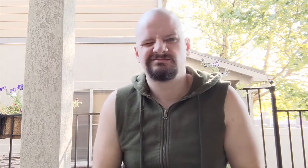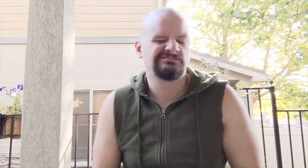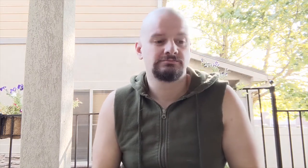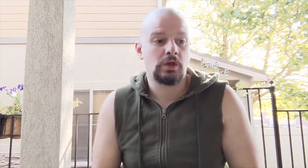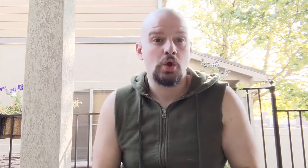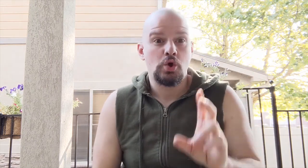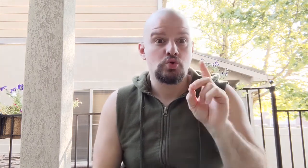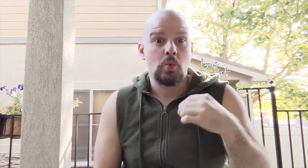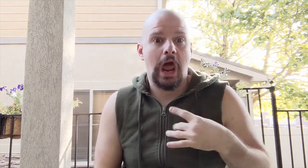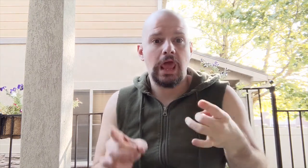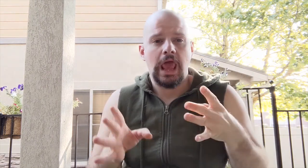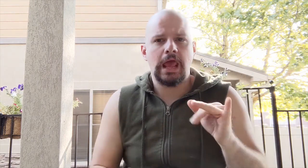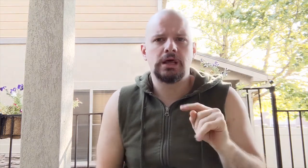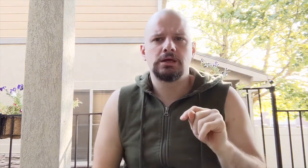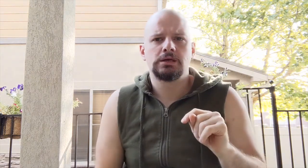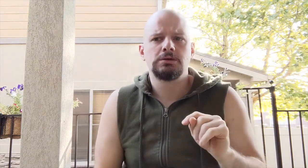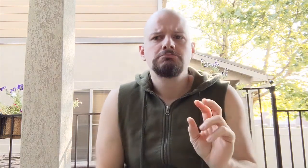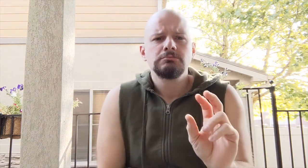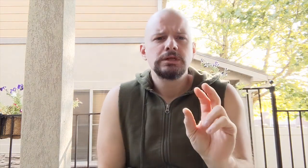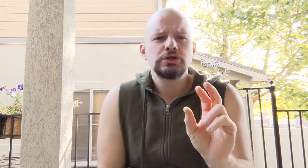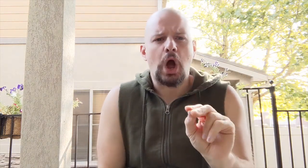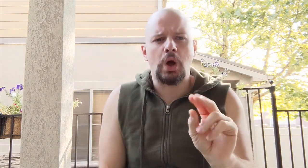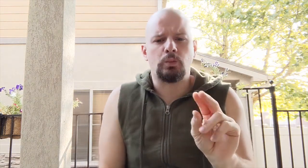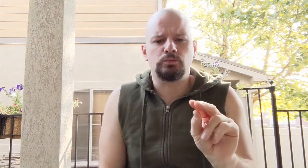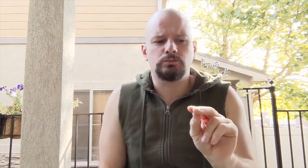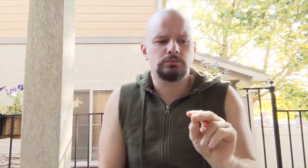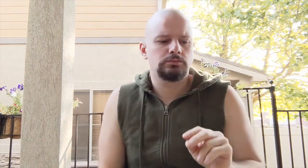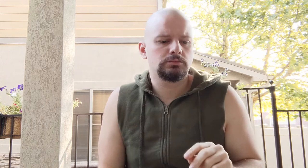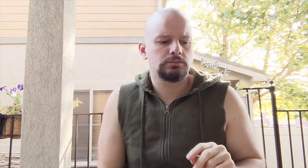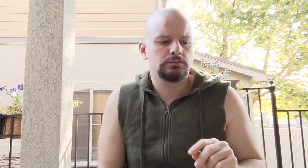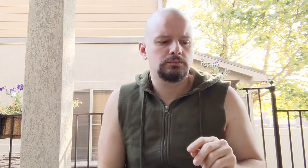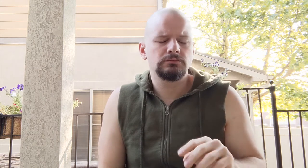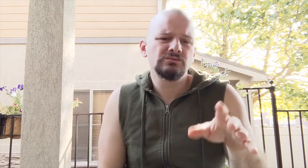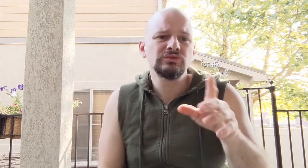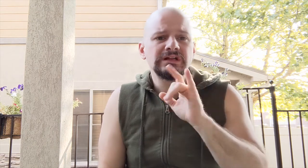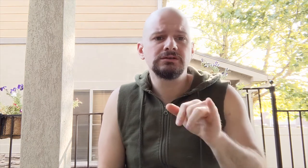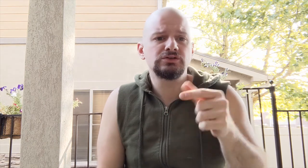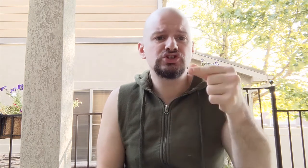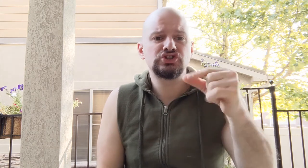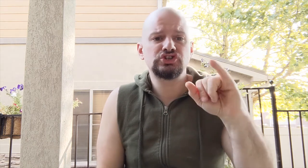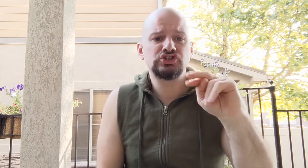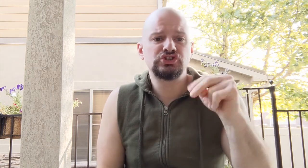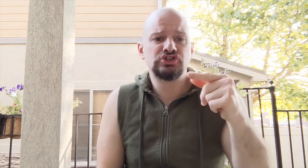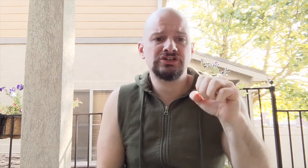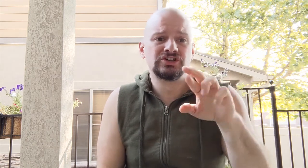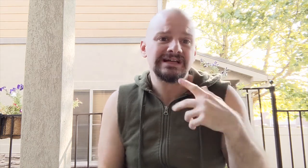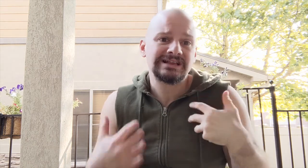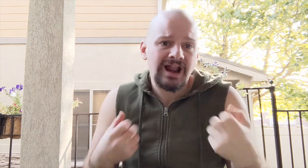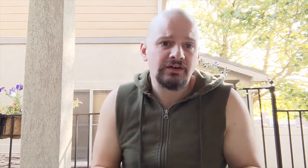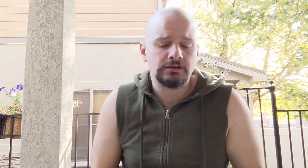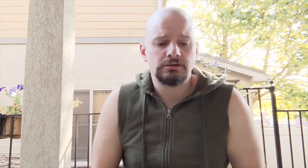but I don't hate it. It's fact that ginger is healthy.